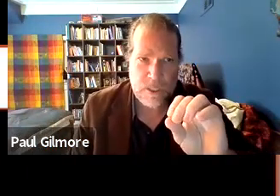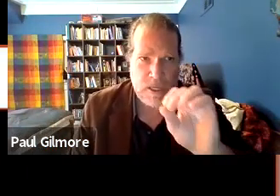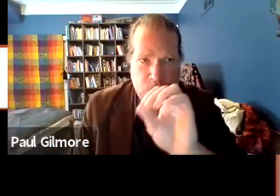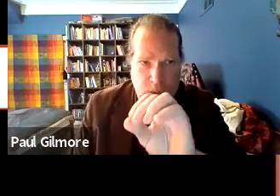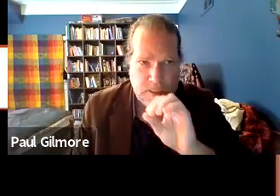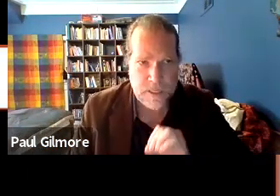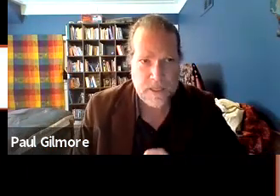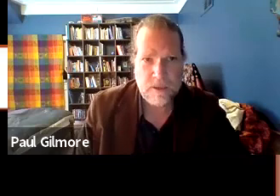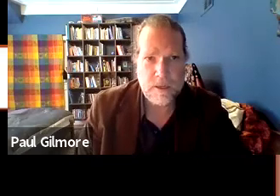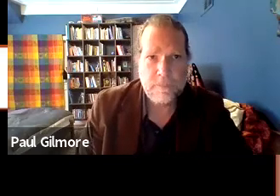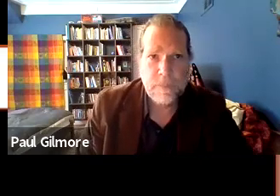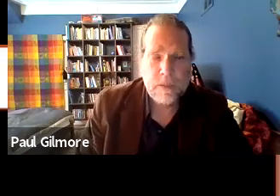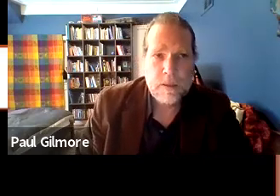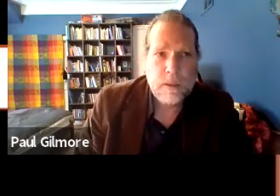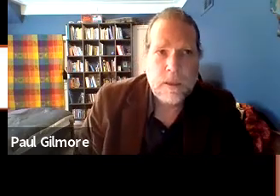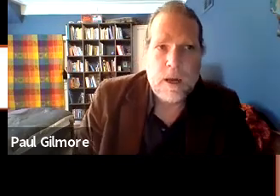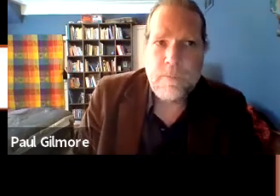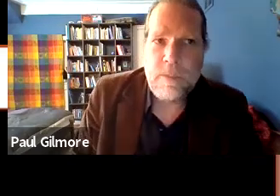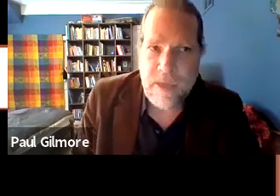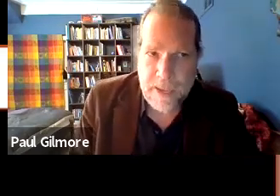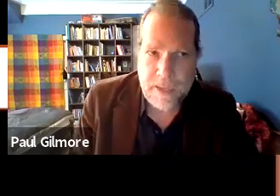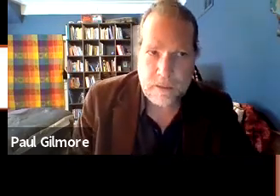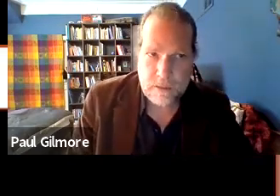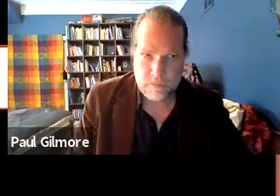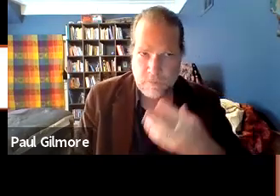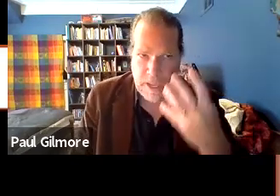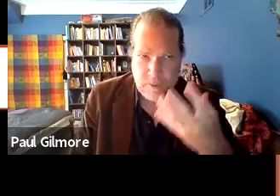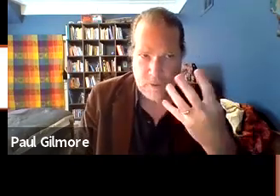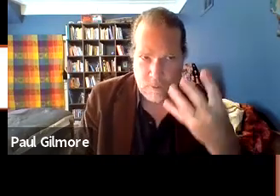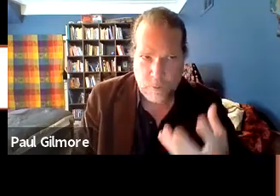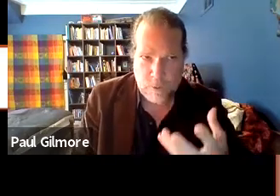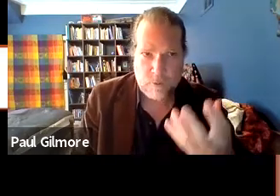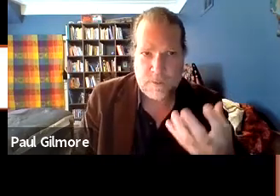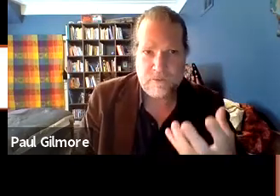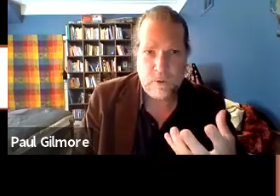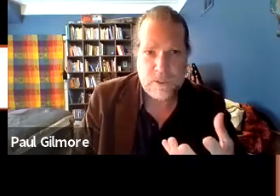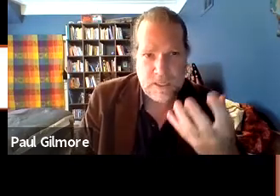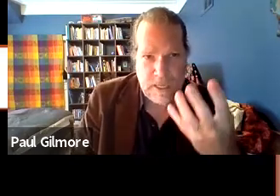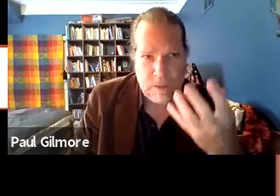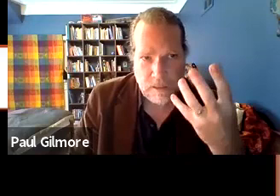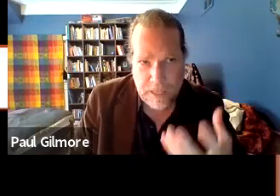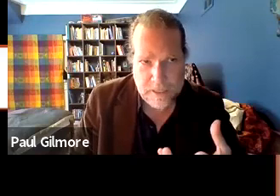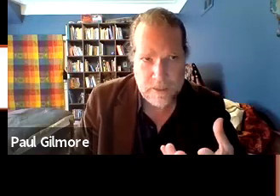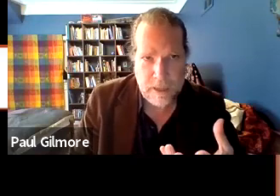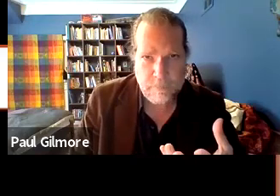see on the right side there, that that those groups of folks that came in later in that